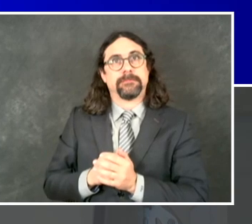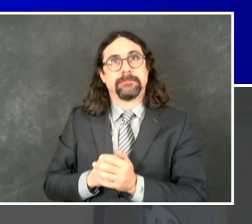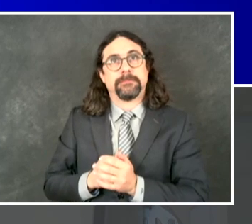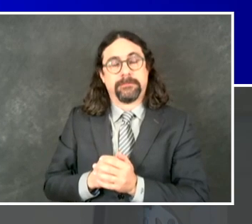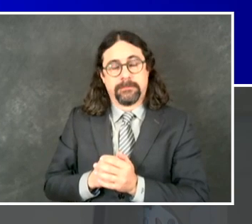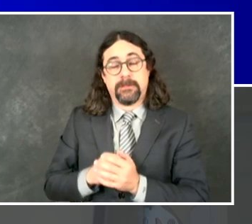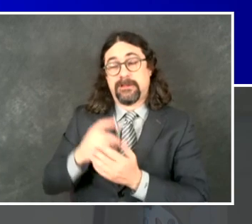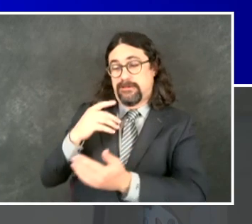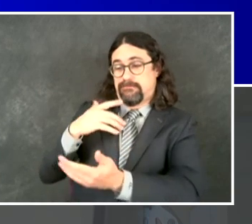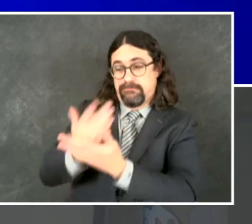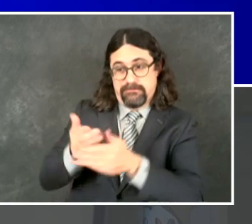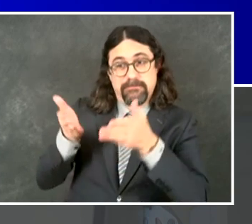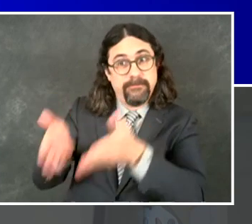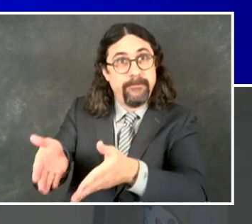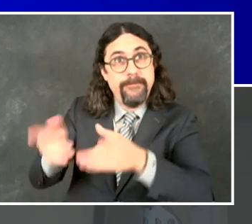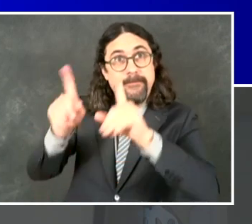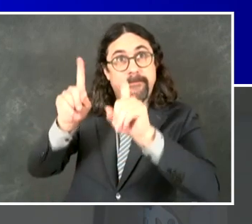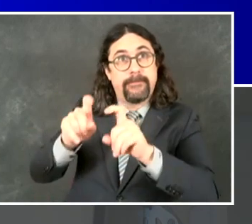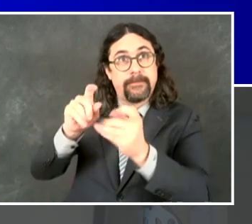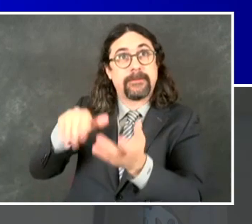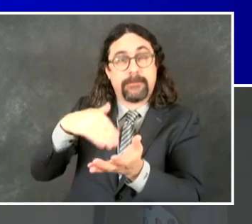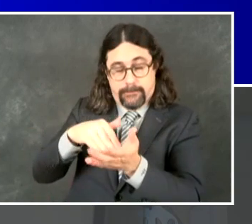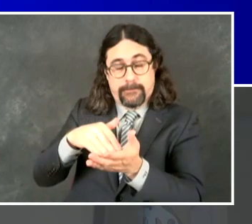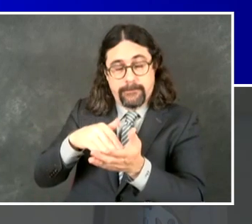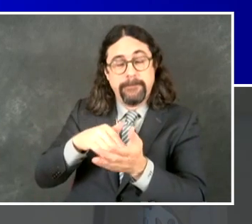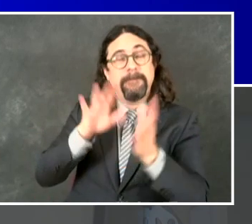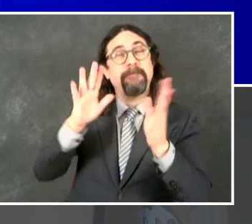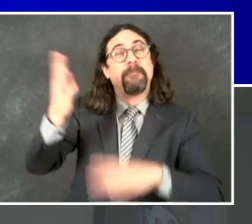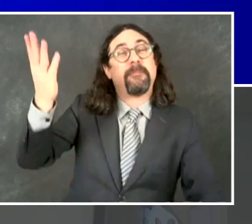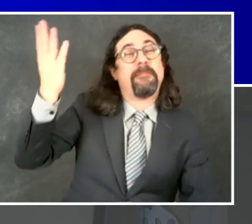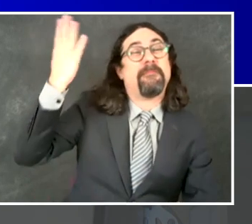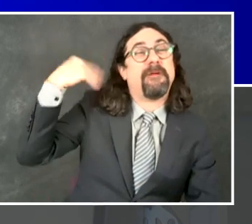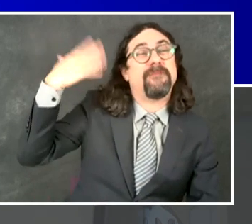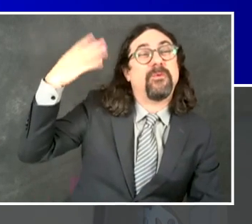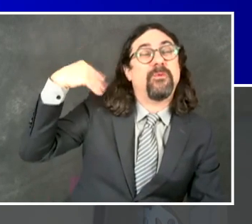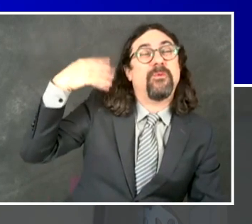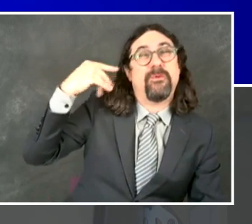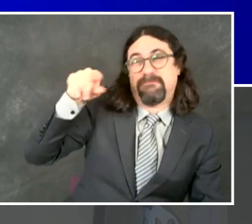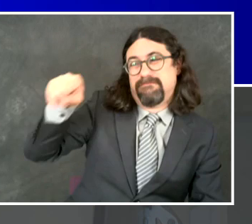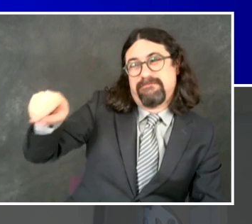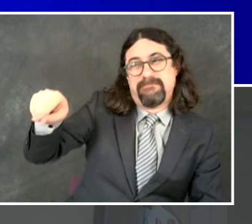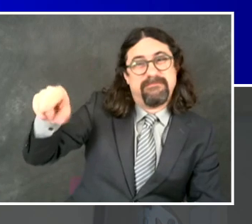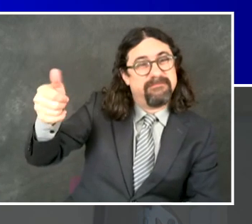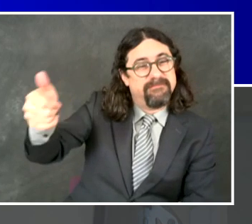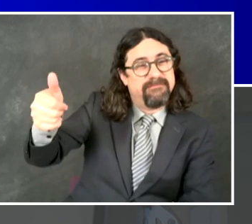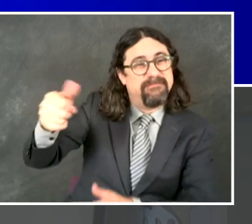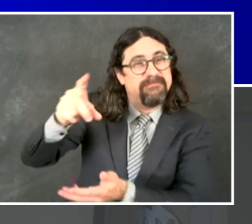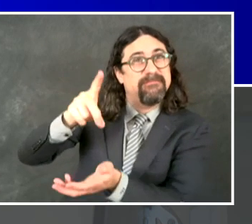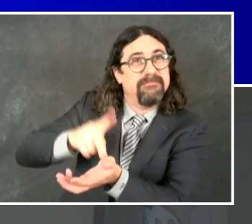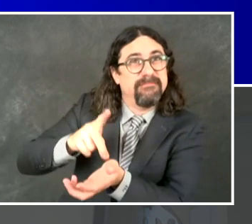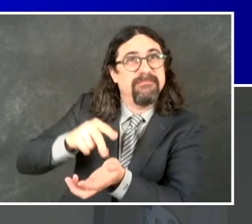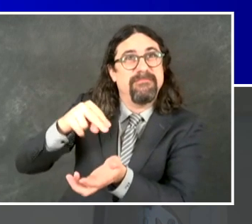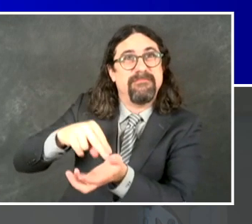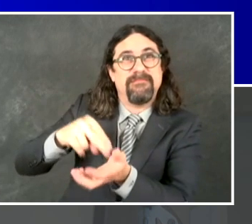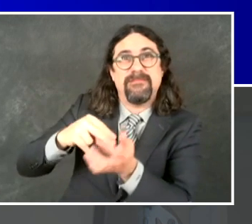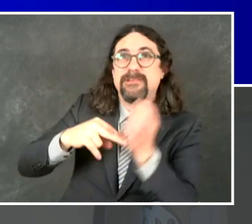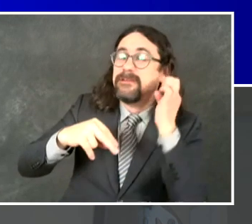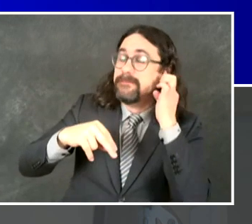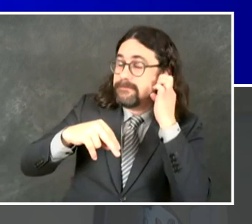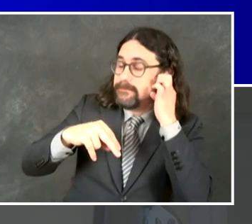SWAB AND ADMINISTER THE TEST, THIS IS A WHO DLEIFREFENT THING. ITHSEA MNSHE T HEALTH CARE WORKER EXPLAINS